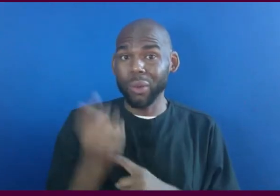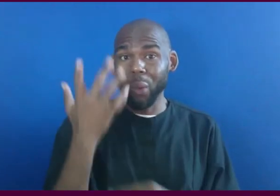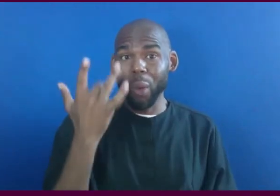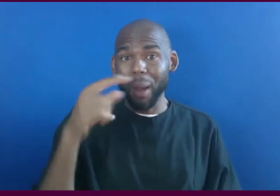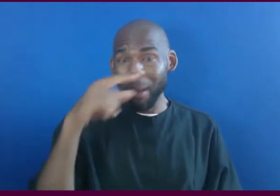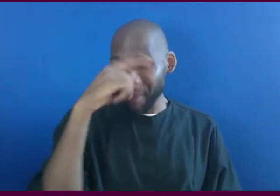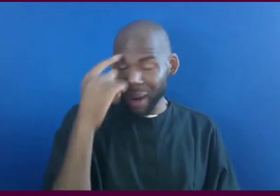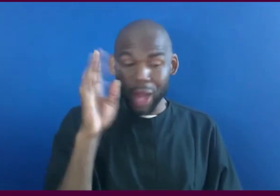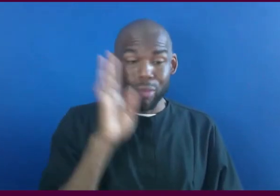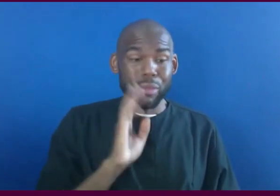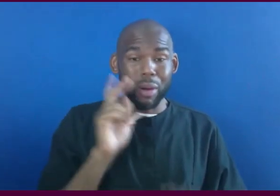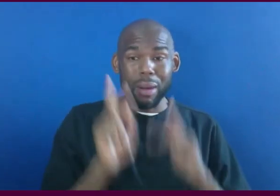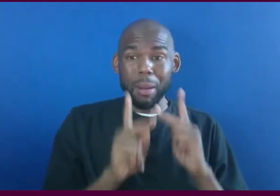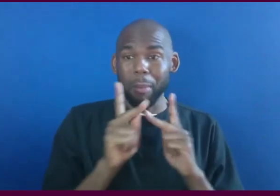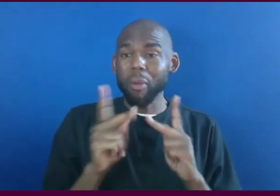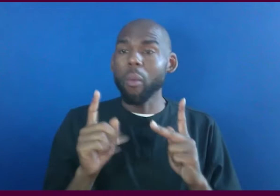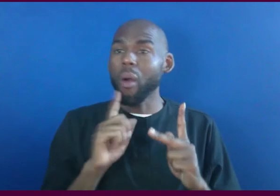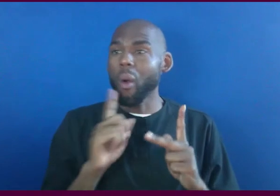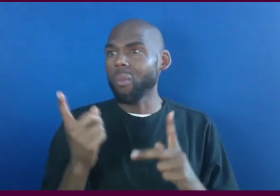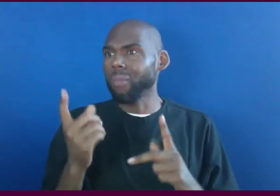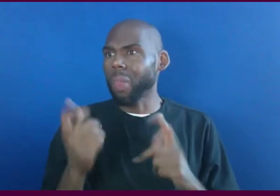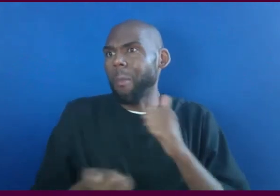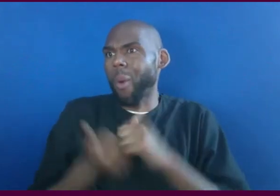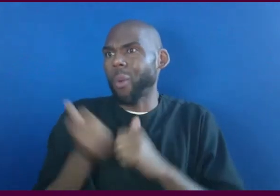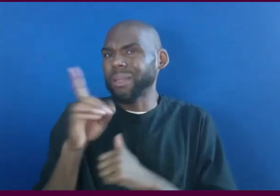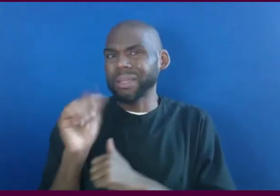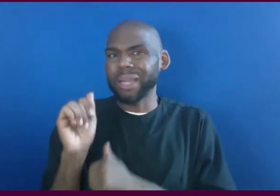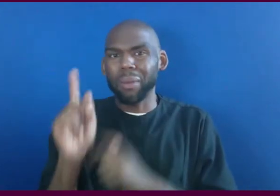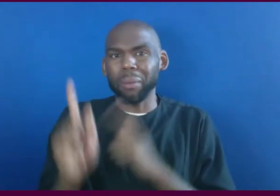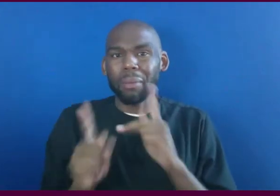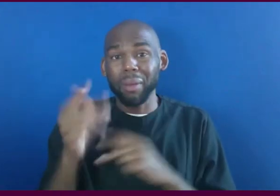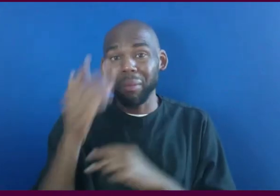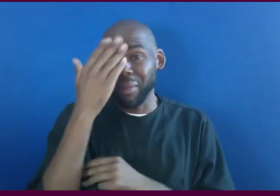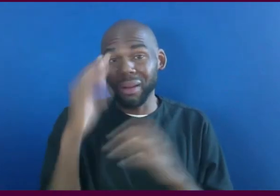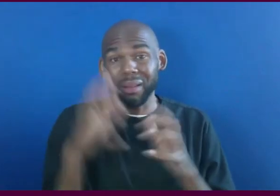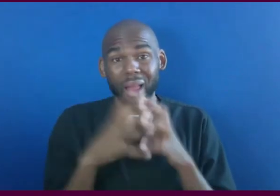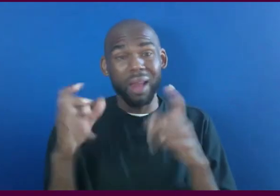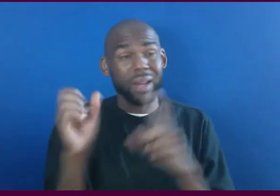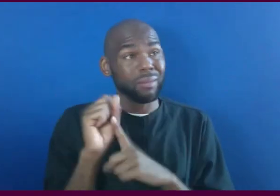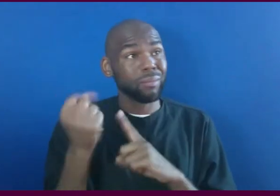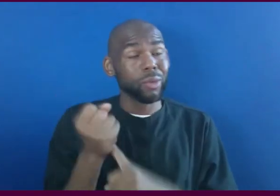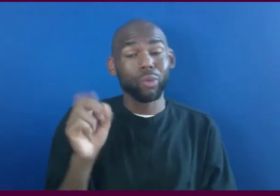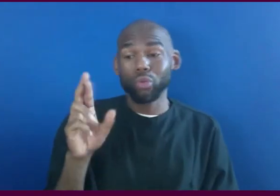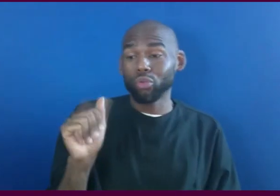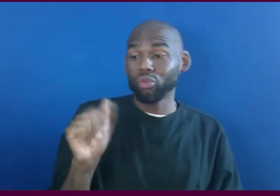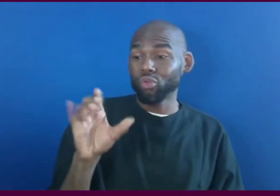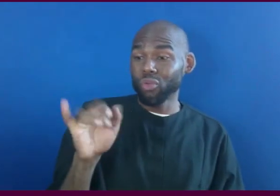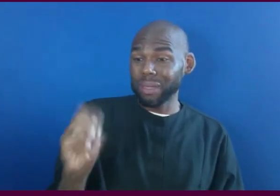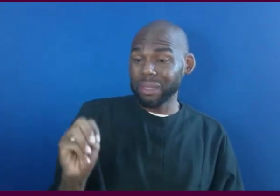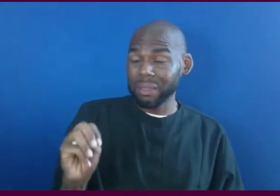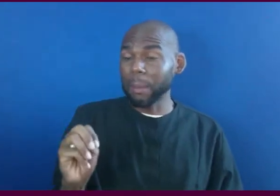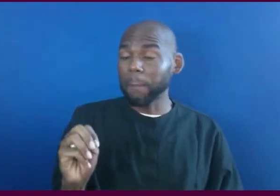That's why black and brown people account for the most disabled people because in a lot of cases racism creates...